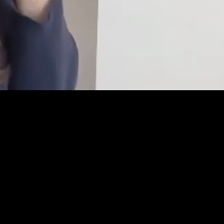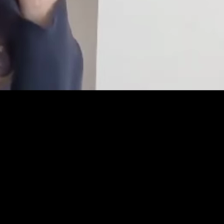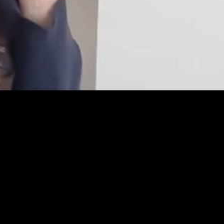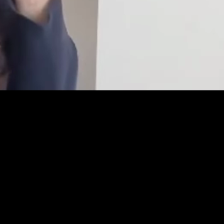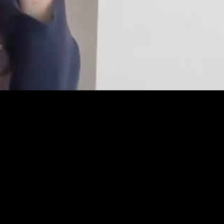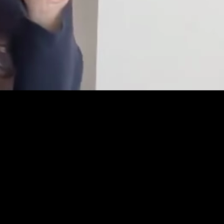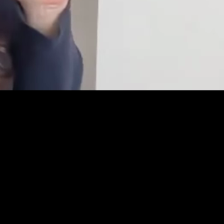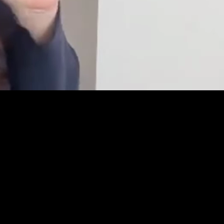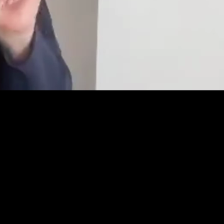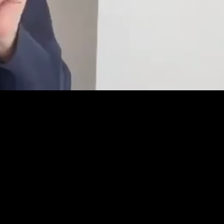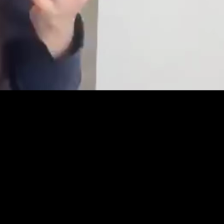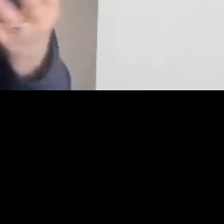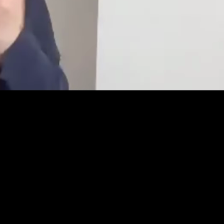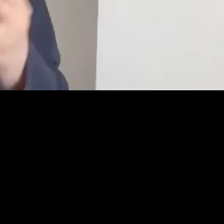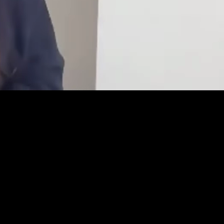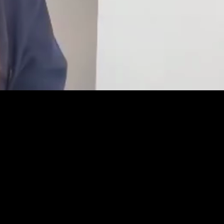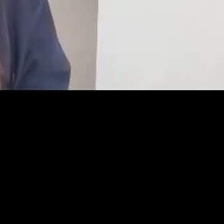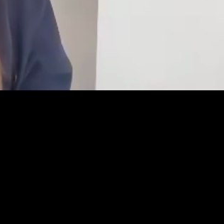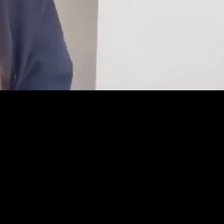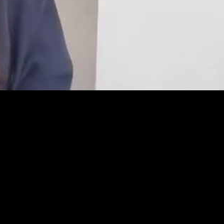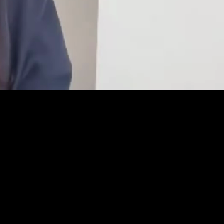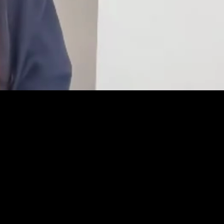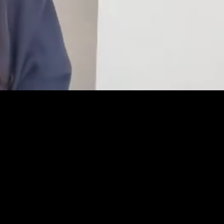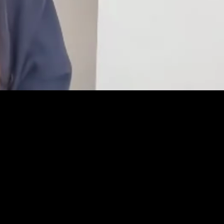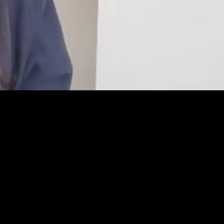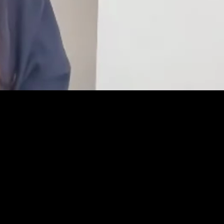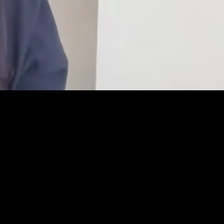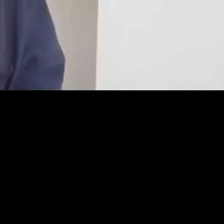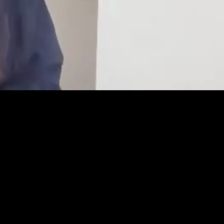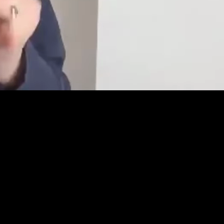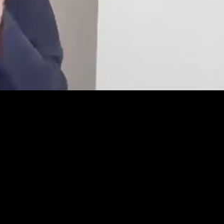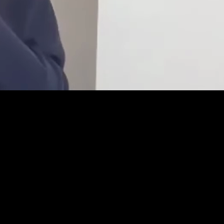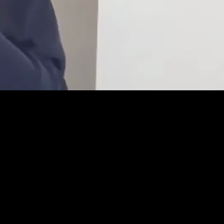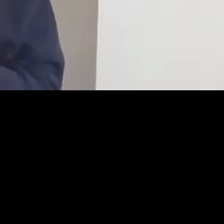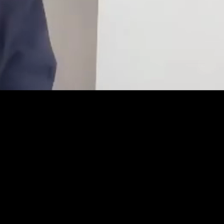I like them because I think the interfaces are nice and simple.